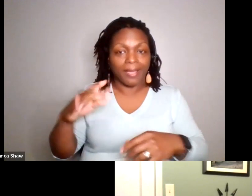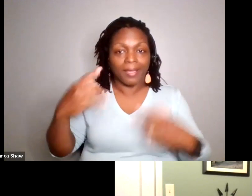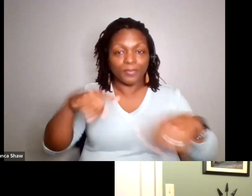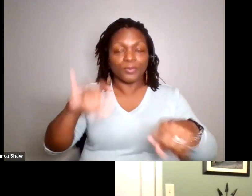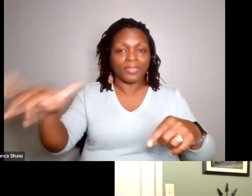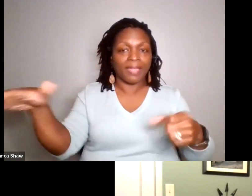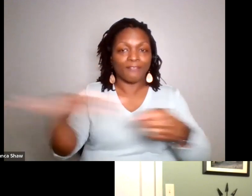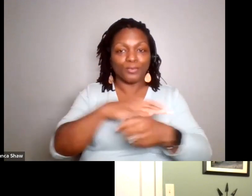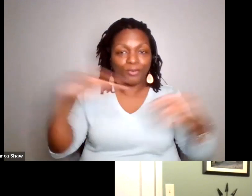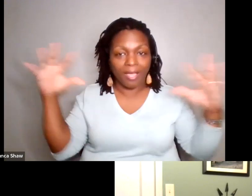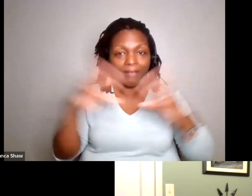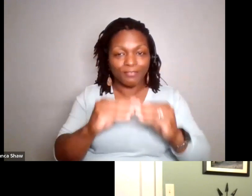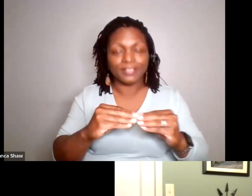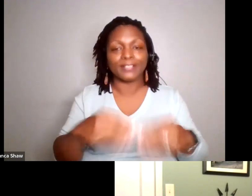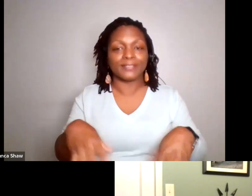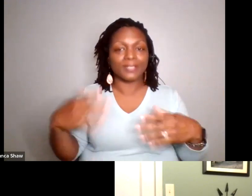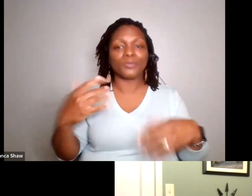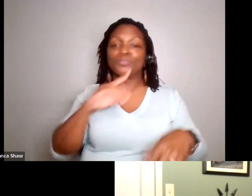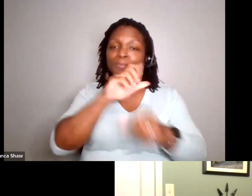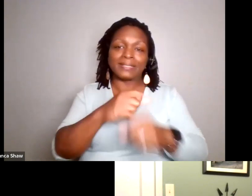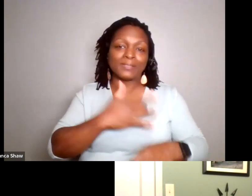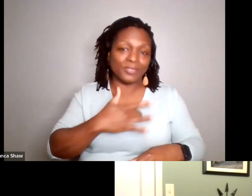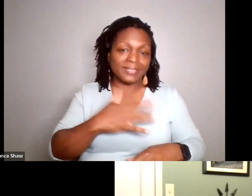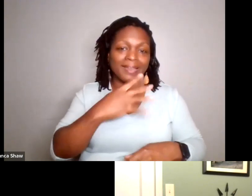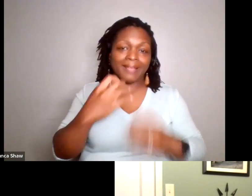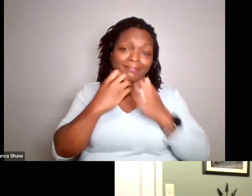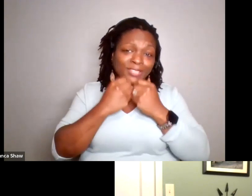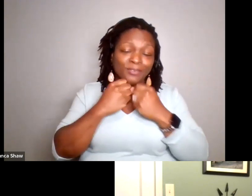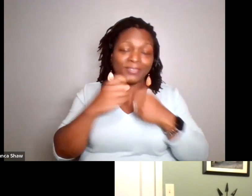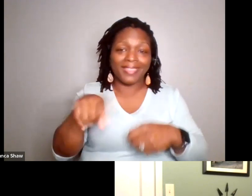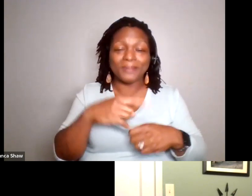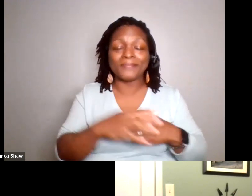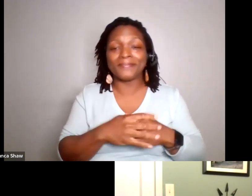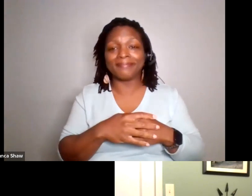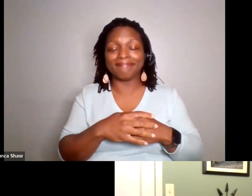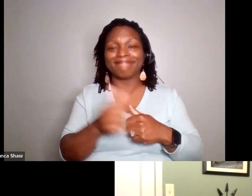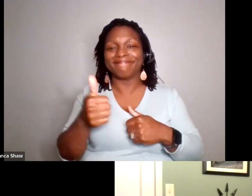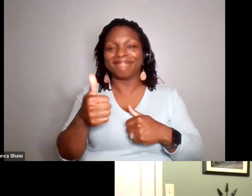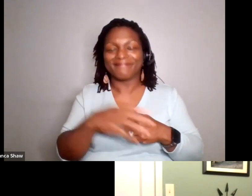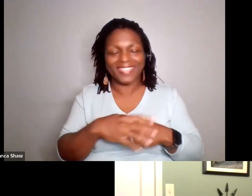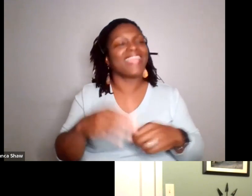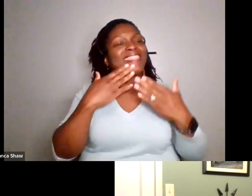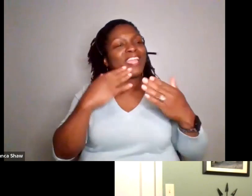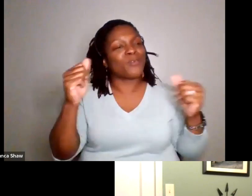The conference we really appreciate and values down, and wanna Thank everybody who has participated.